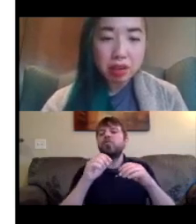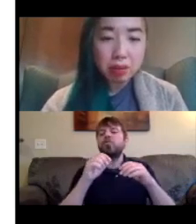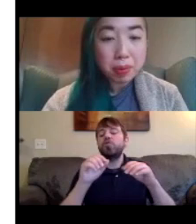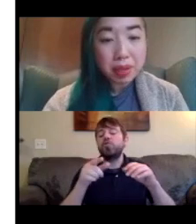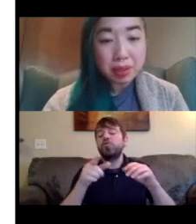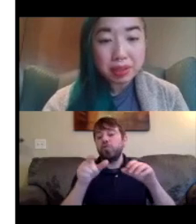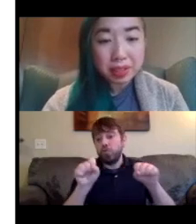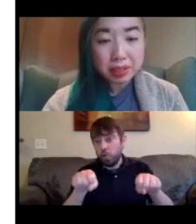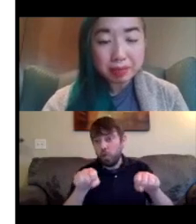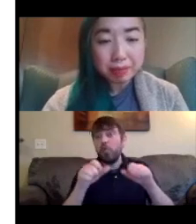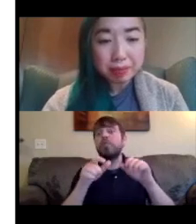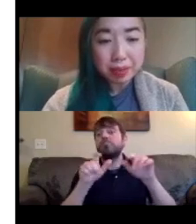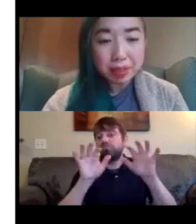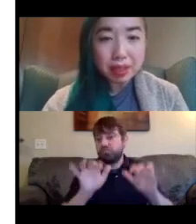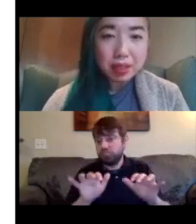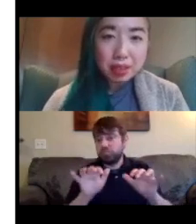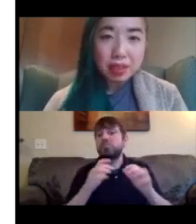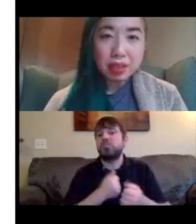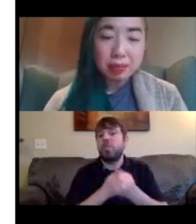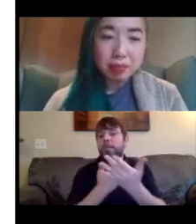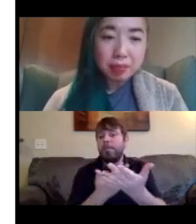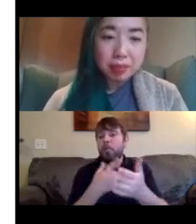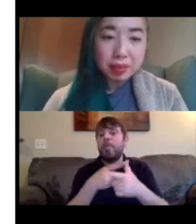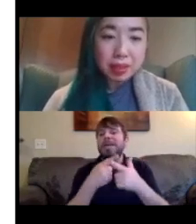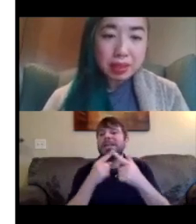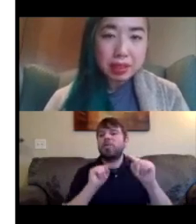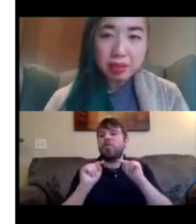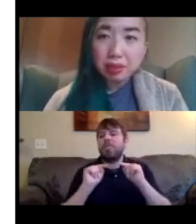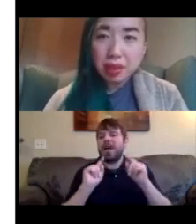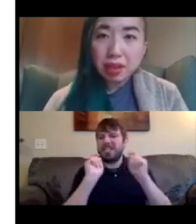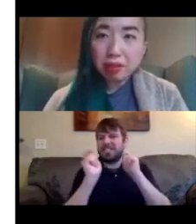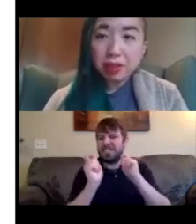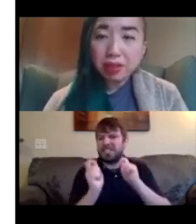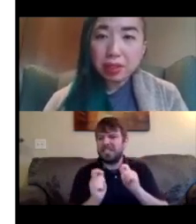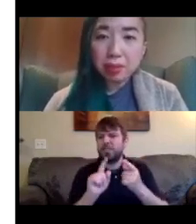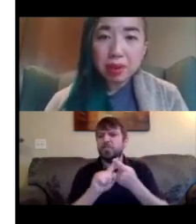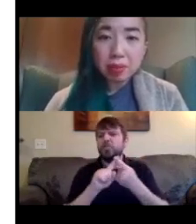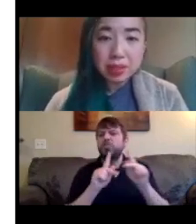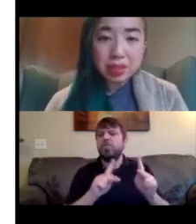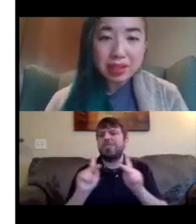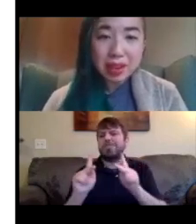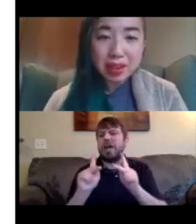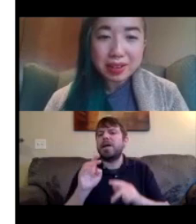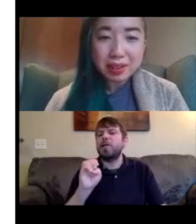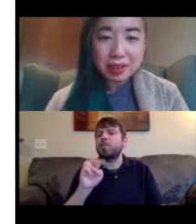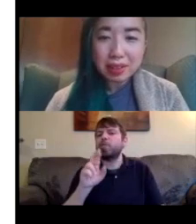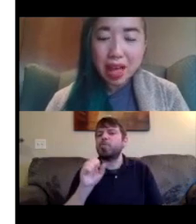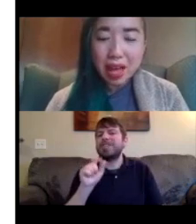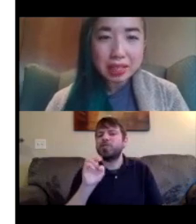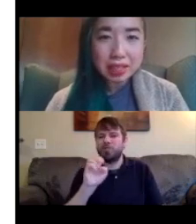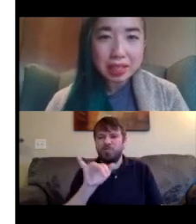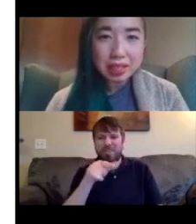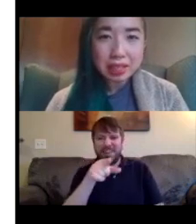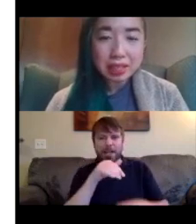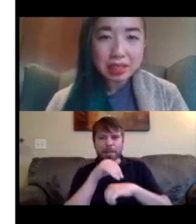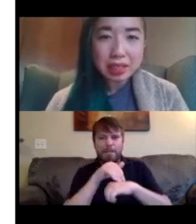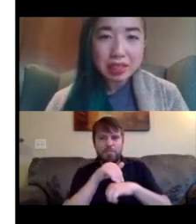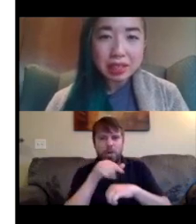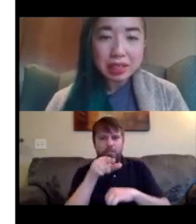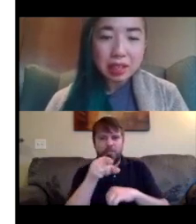what would that look like? So I offer you this prompt. And then the last thing that I would like